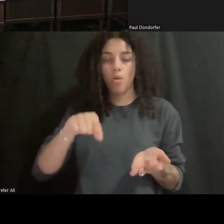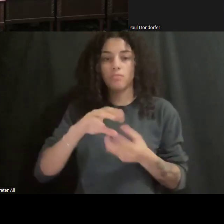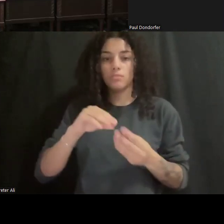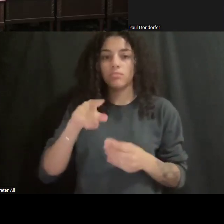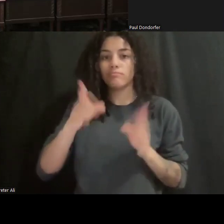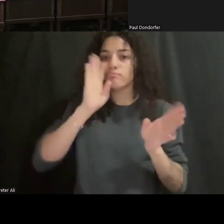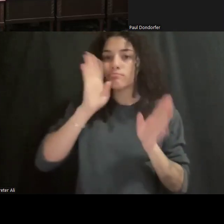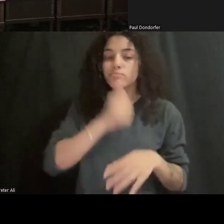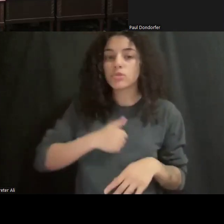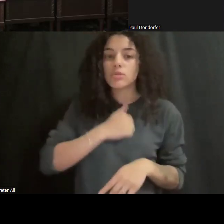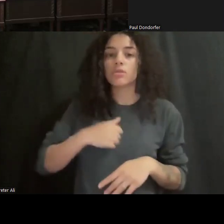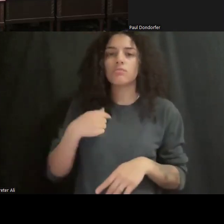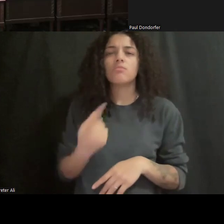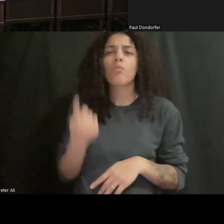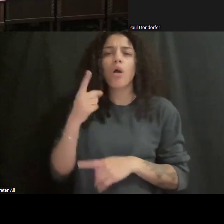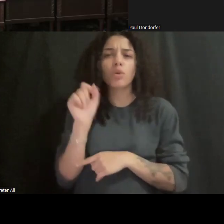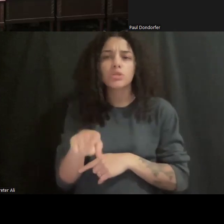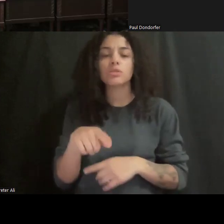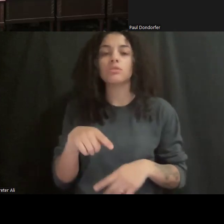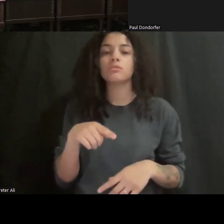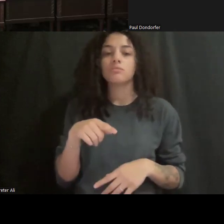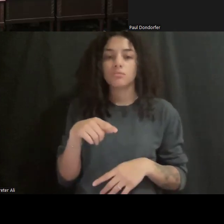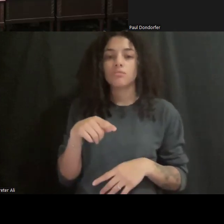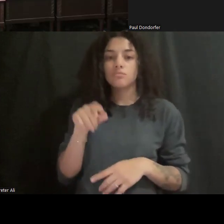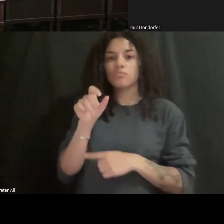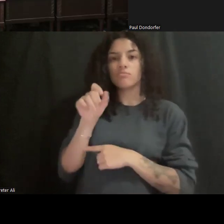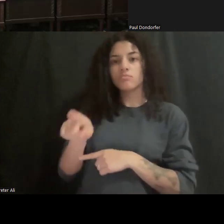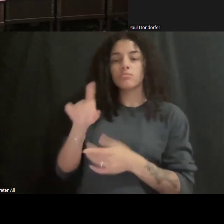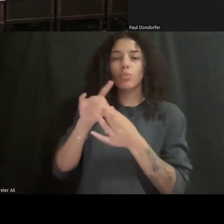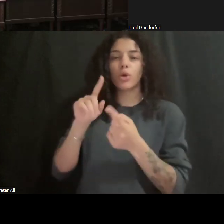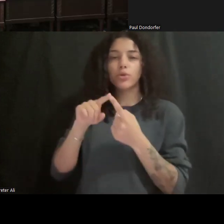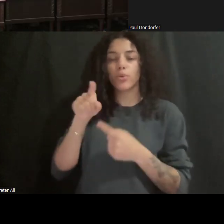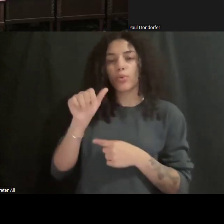Sorry I just have one quick question through you to the administration Uh is there any personal